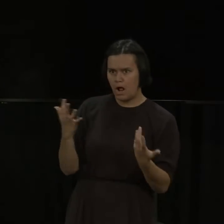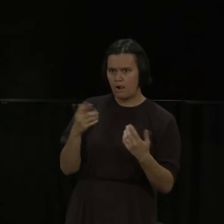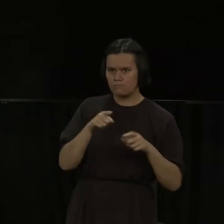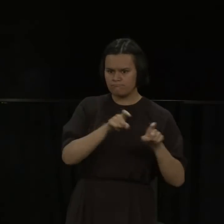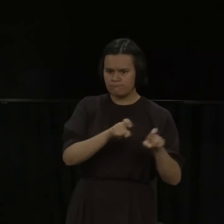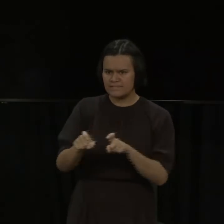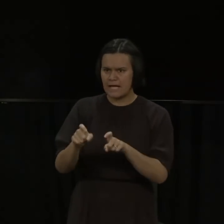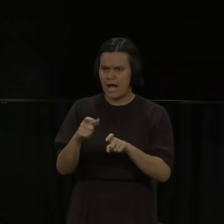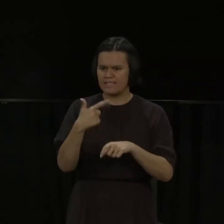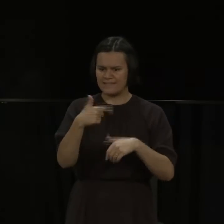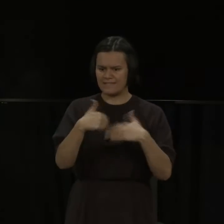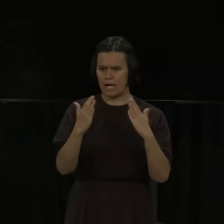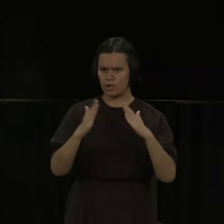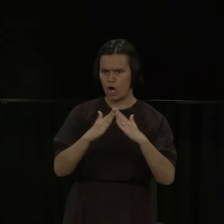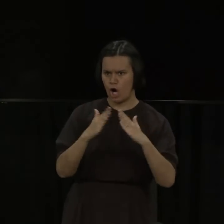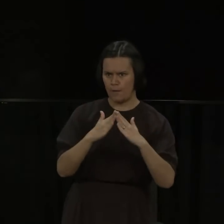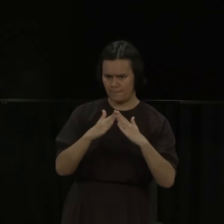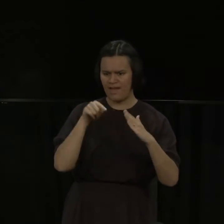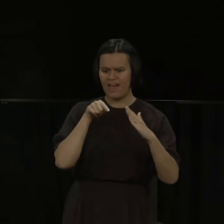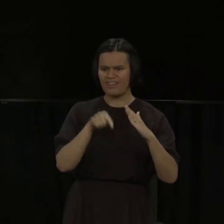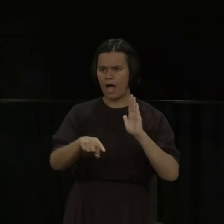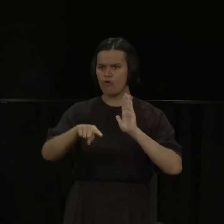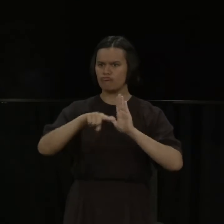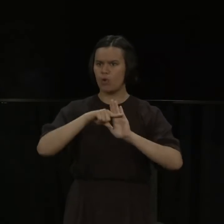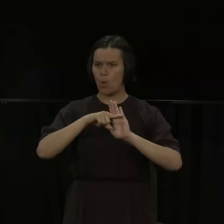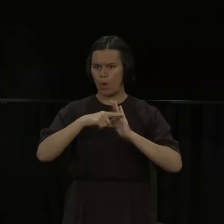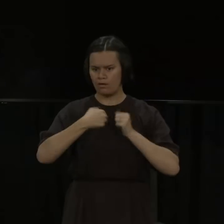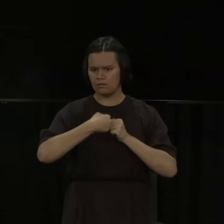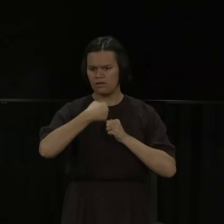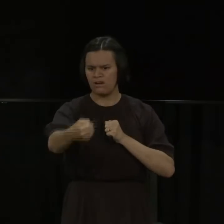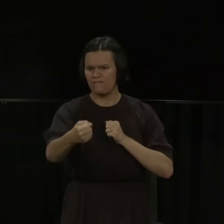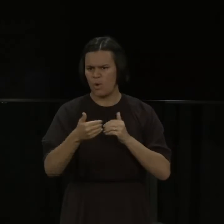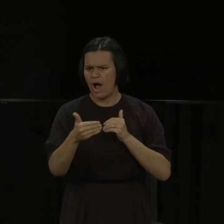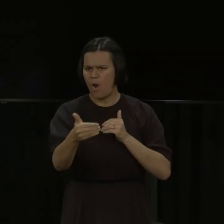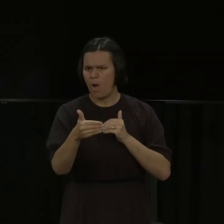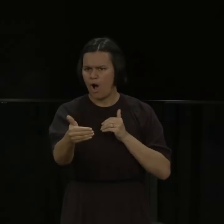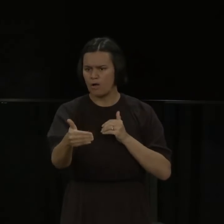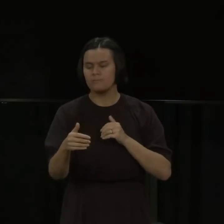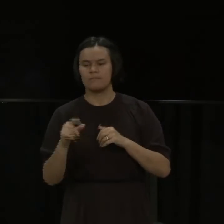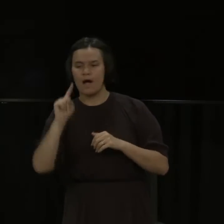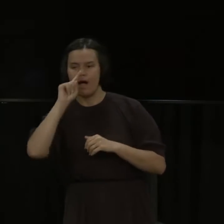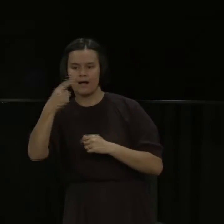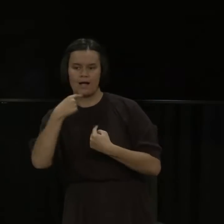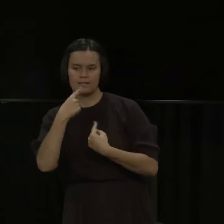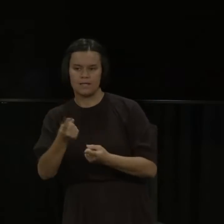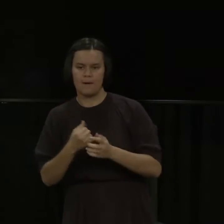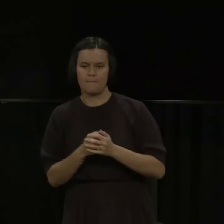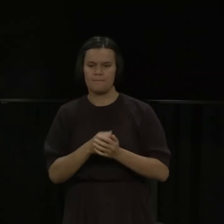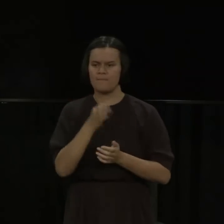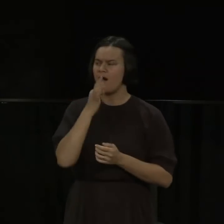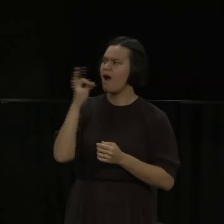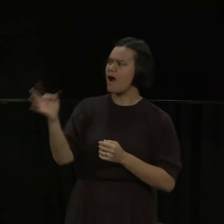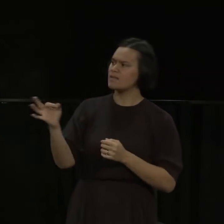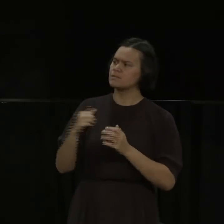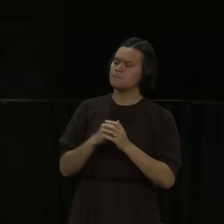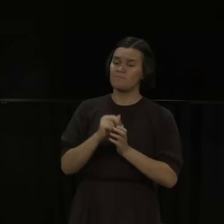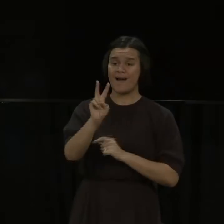I am looking to put a timetable